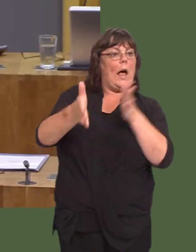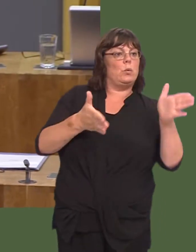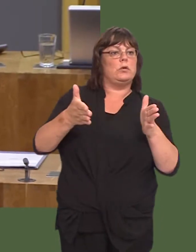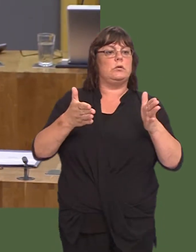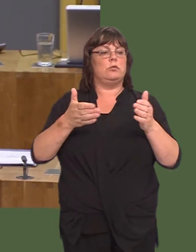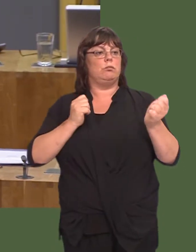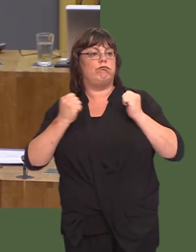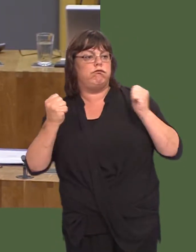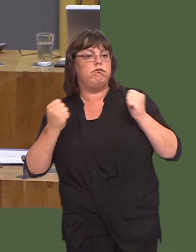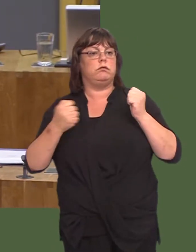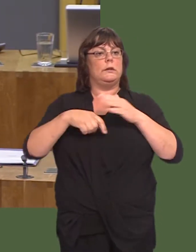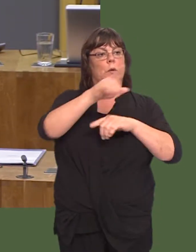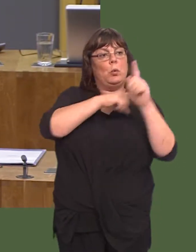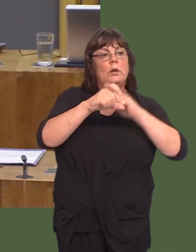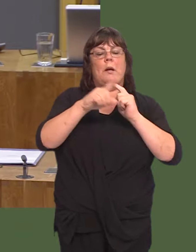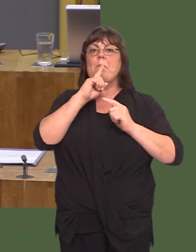gallu rhoi enghraifft, yn enwedig i bobl ifanc.